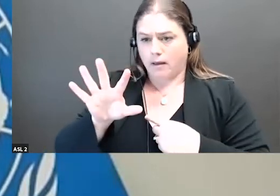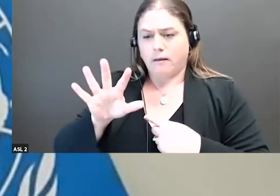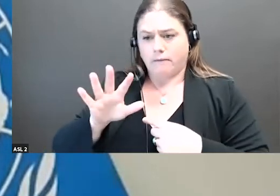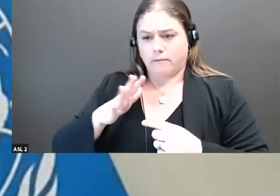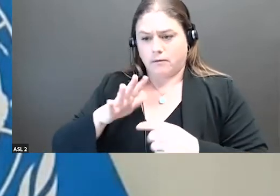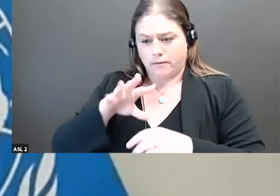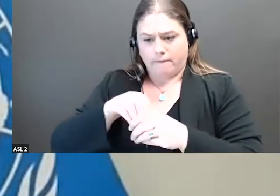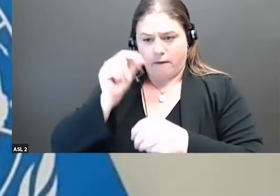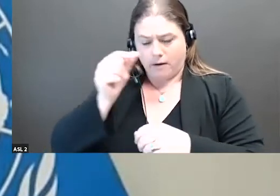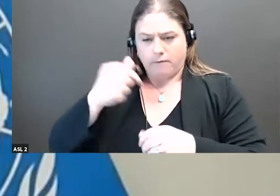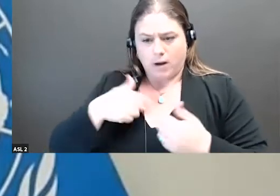All of this has given us much to learn from.